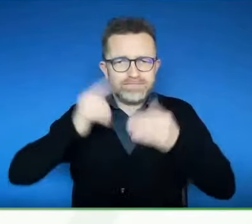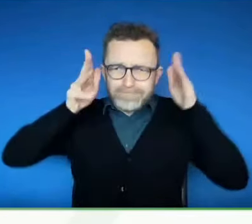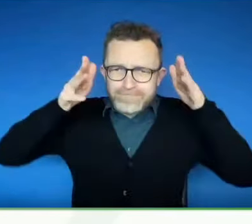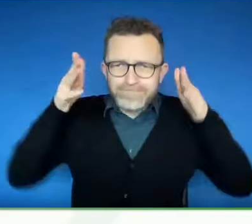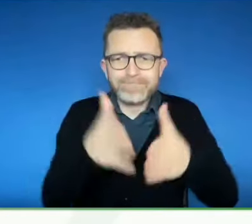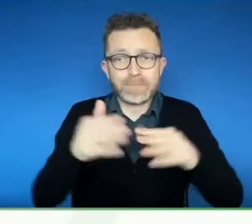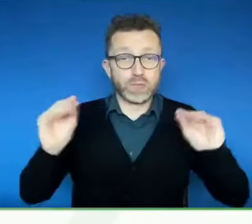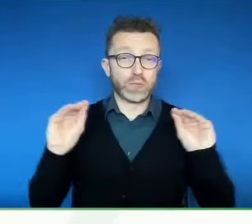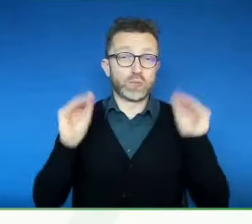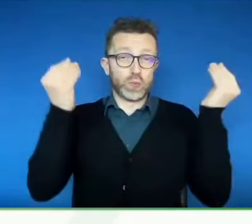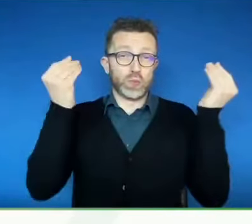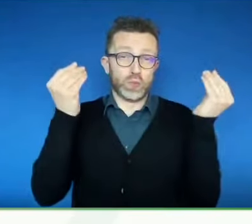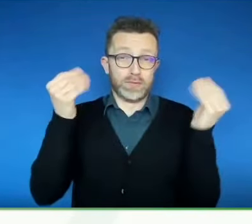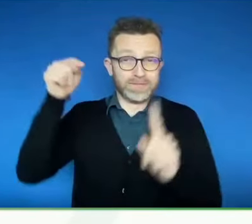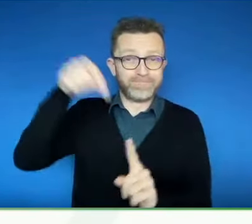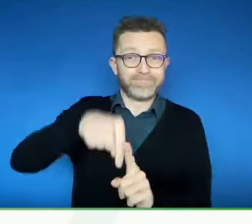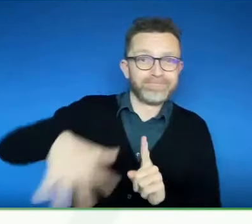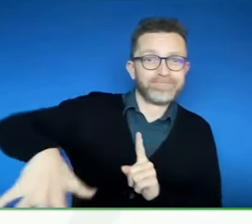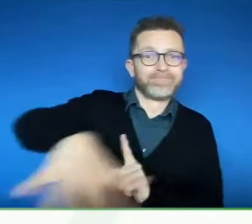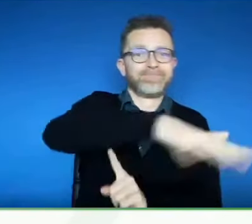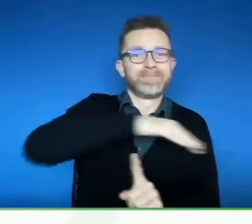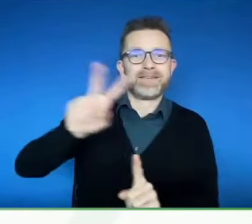I want to make sure that I acknowledge them because they've been a big part of what we have done.